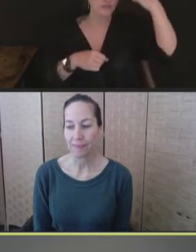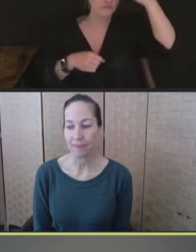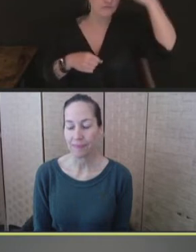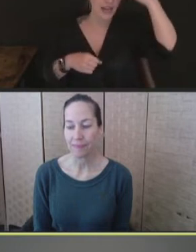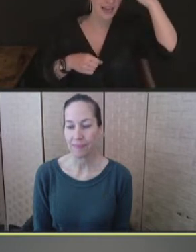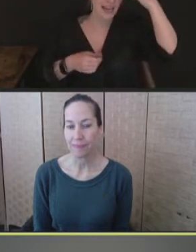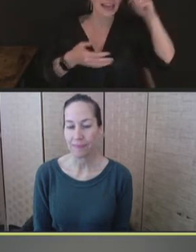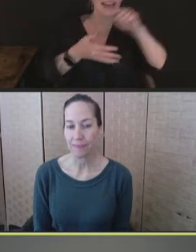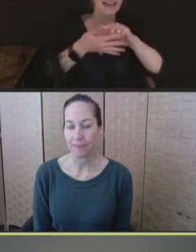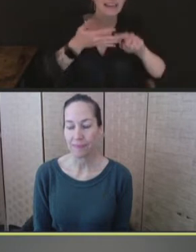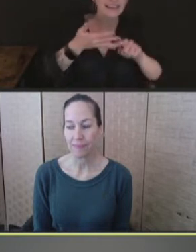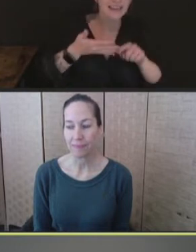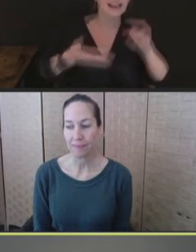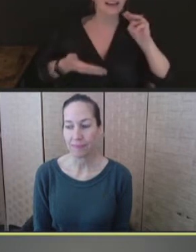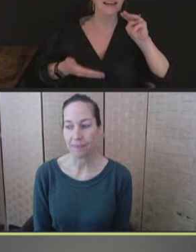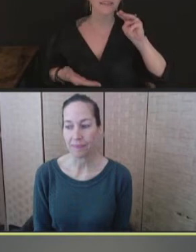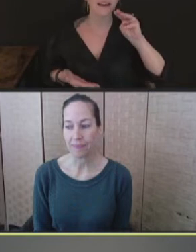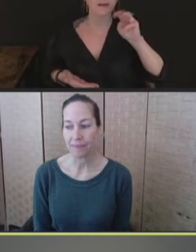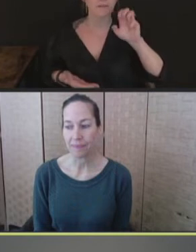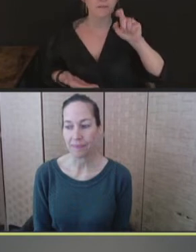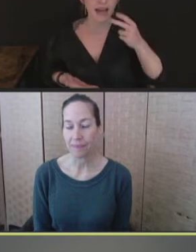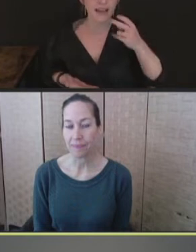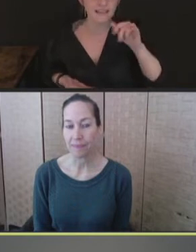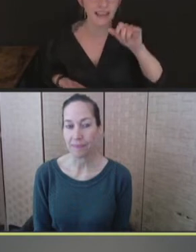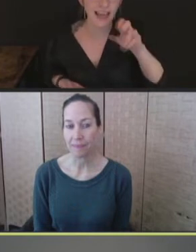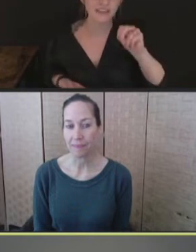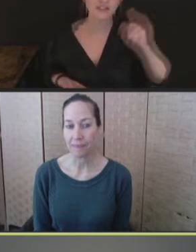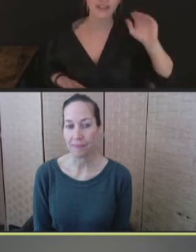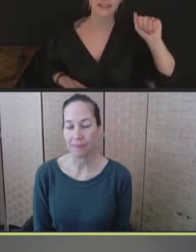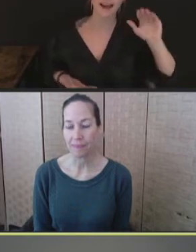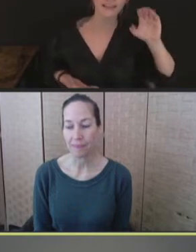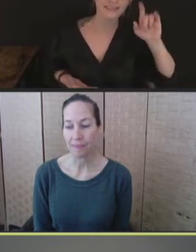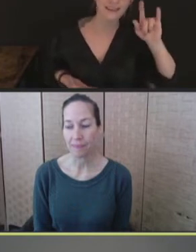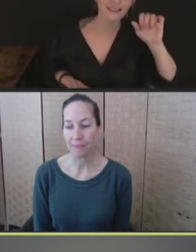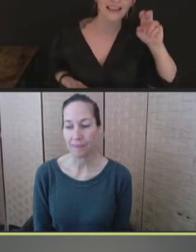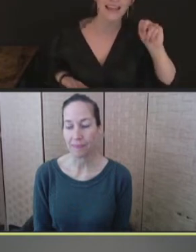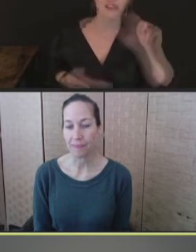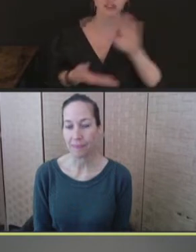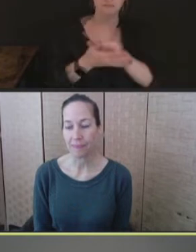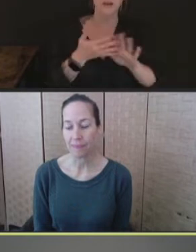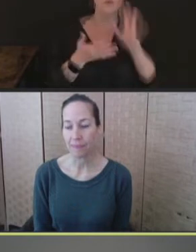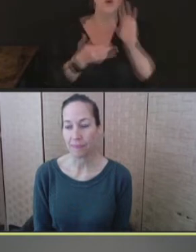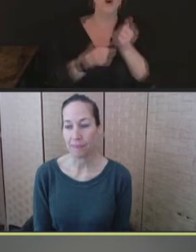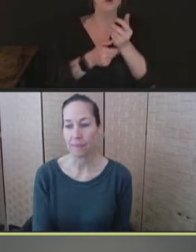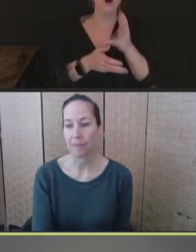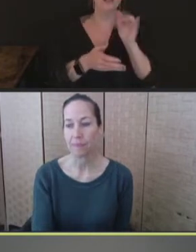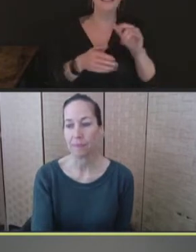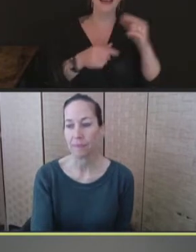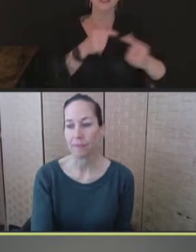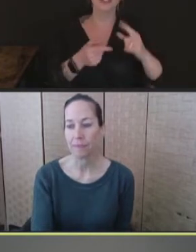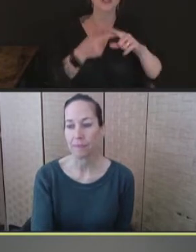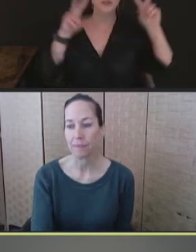ubiquitylation silence the genes but these modifications are not bolted on with iron bands.